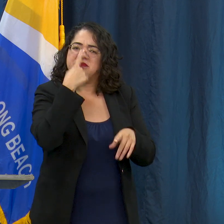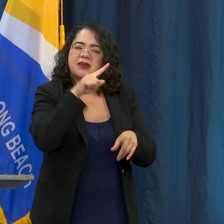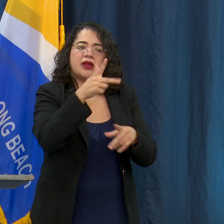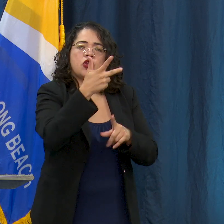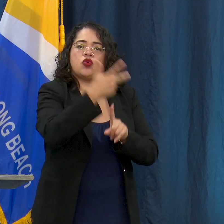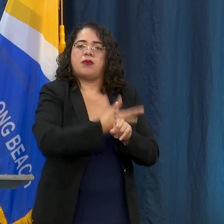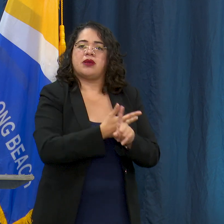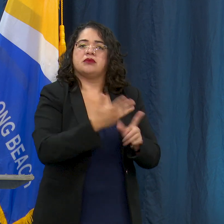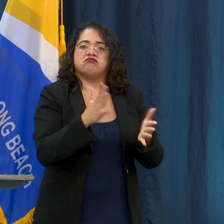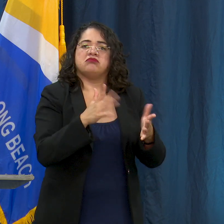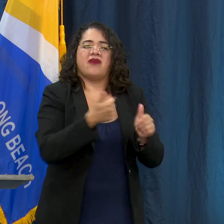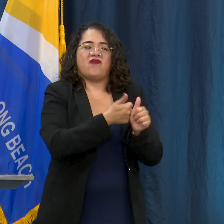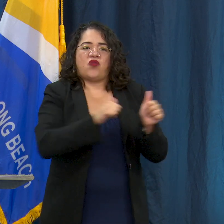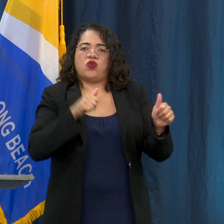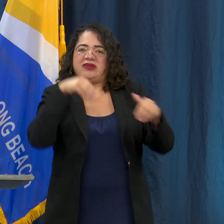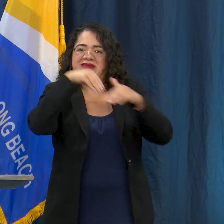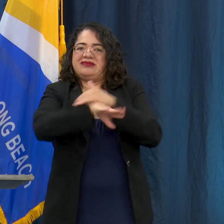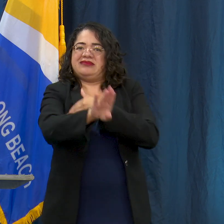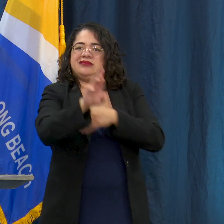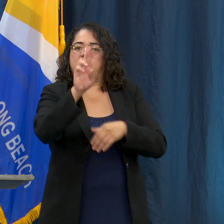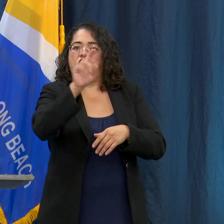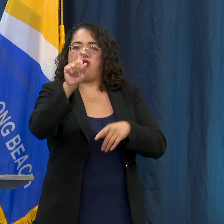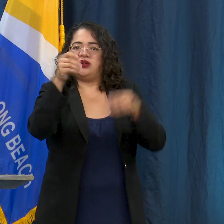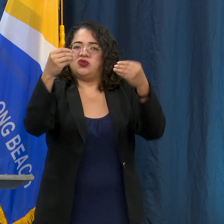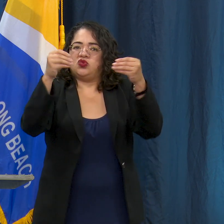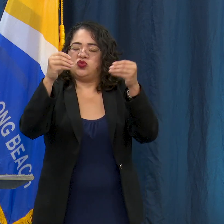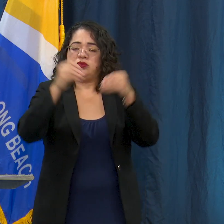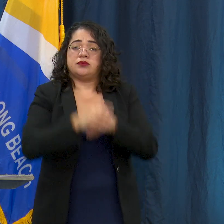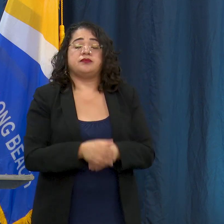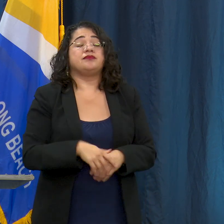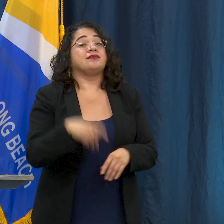again it's critical to remember that those at higher risk should not be going